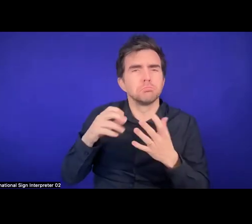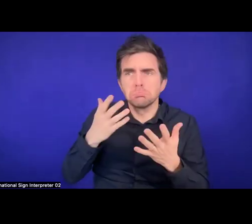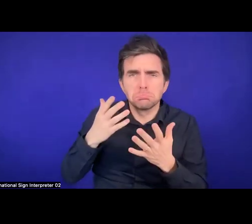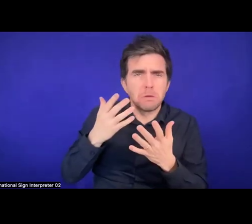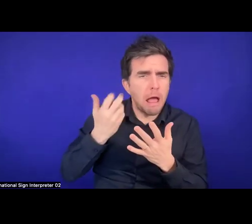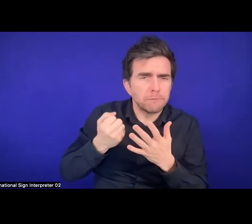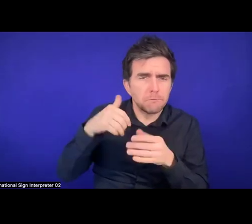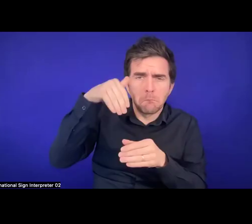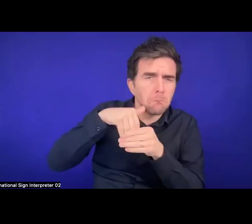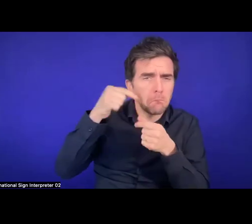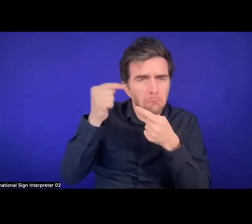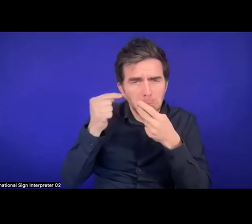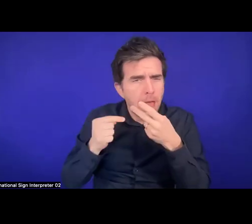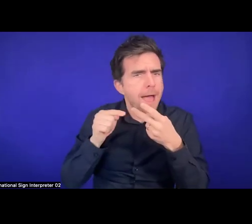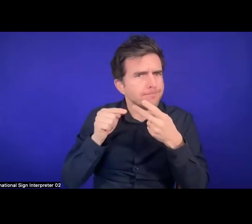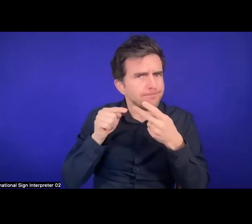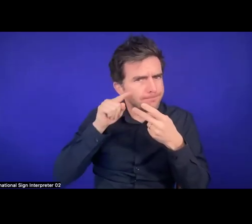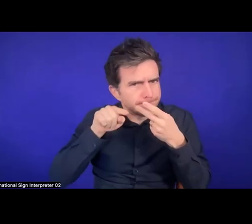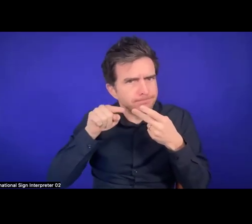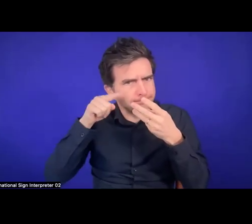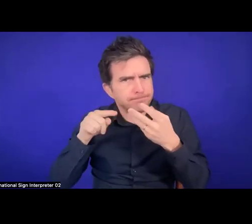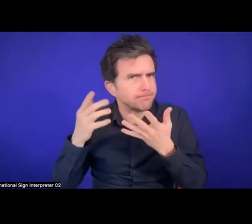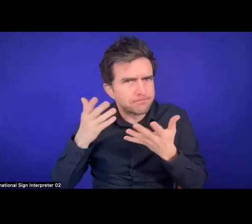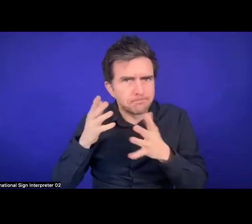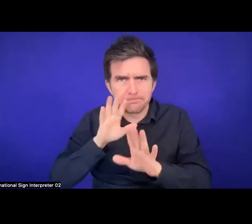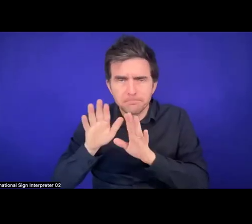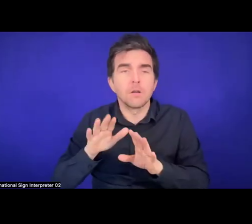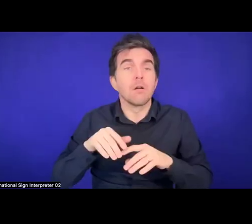rights and the CRPD in Portugal as well as in Portuguese speaking countries of Africa